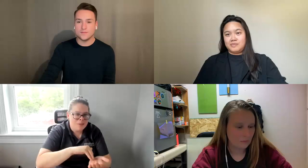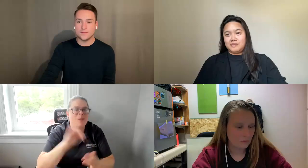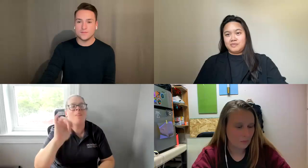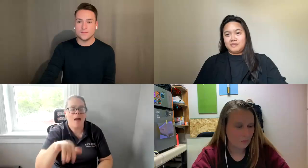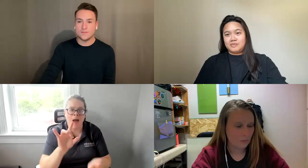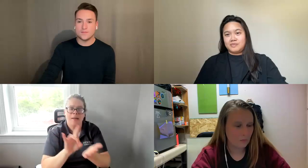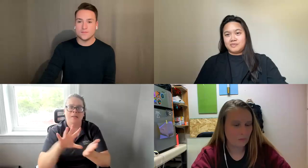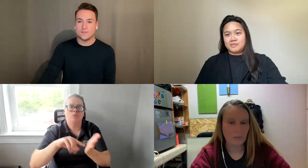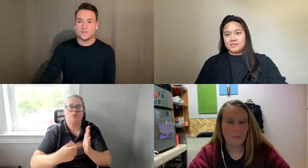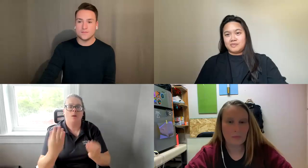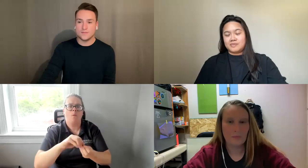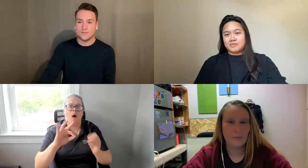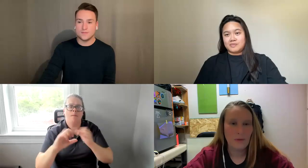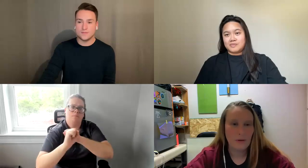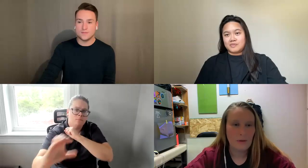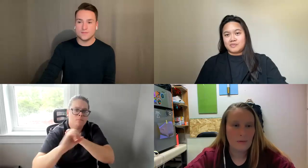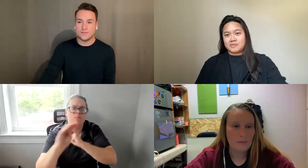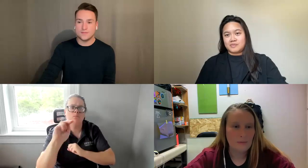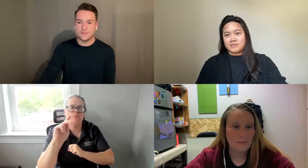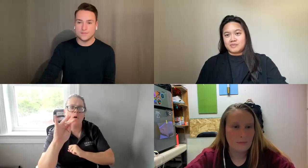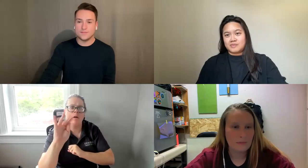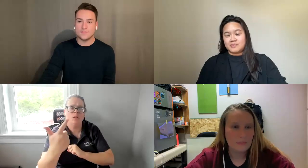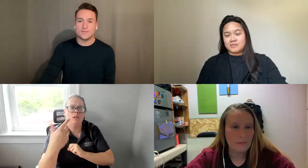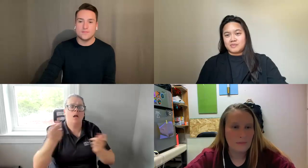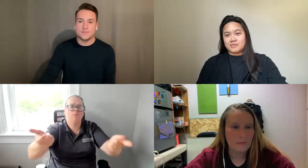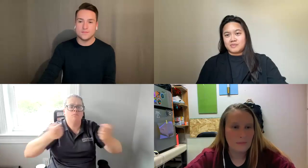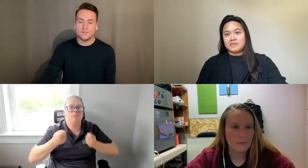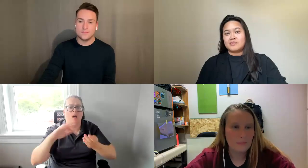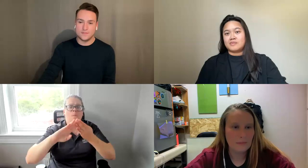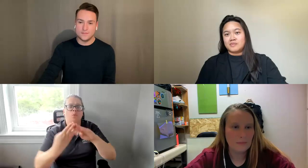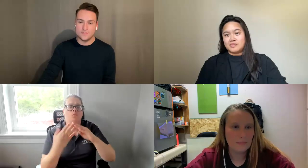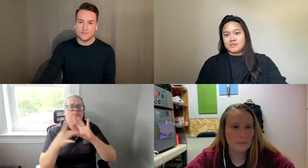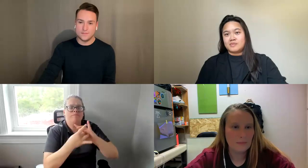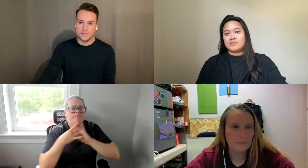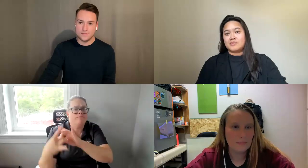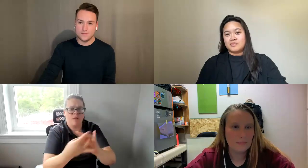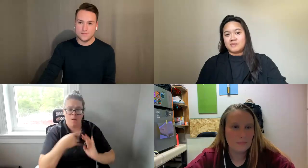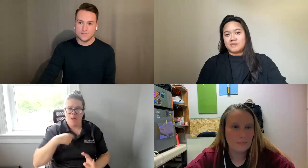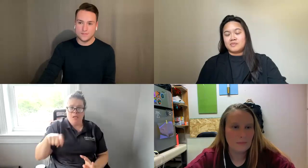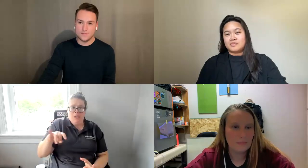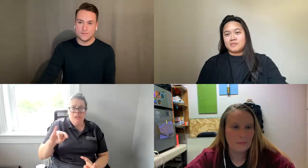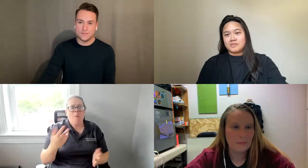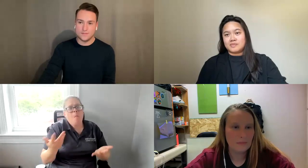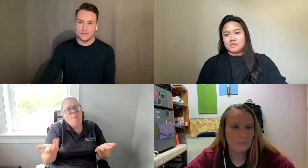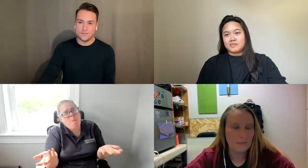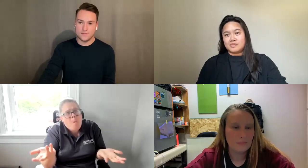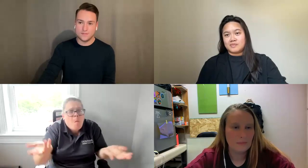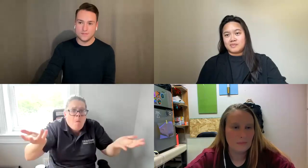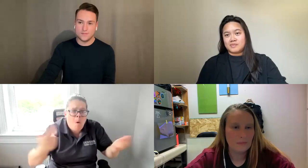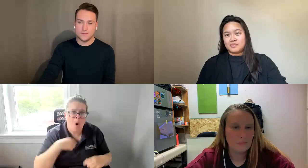And when people would come, they will come again.